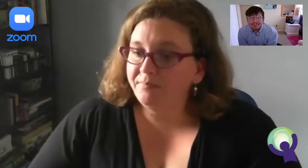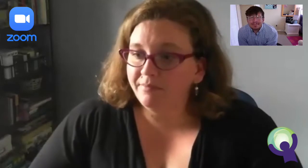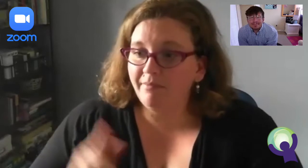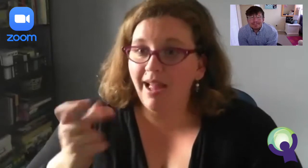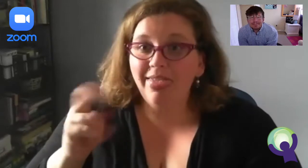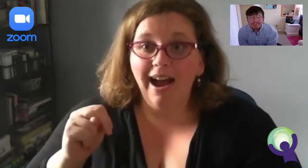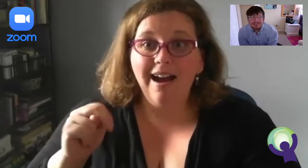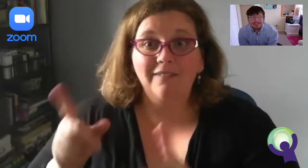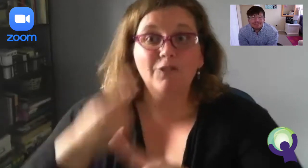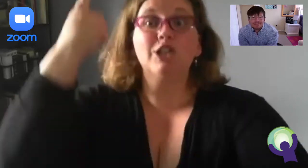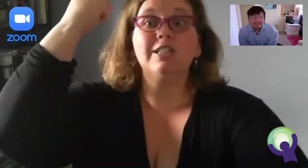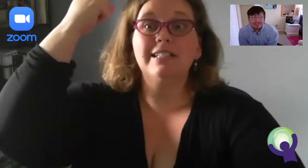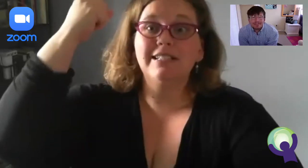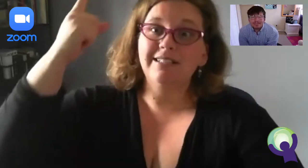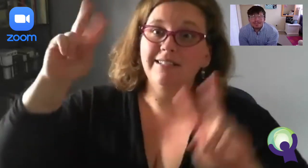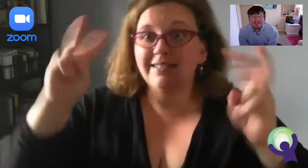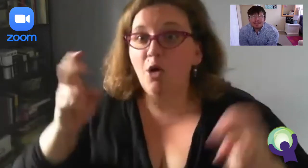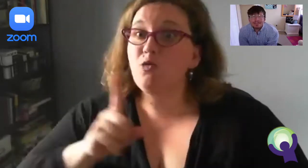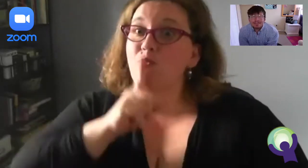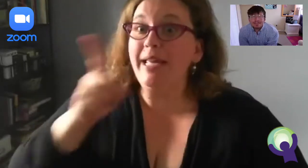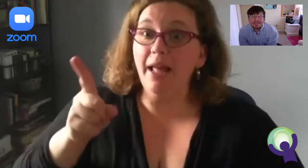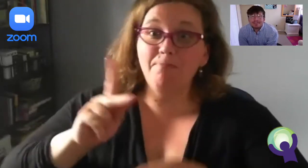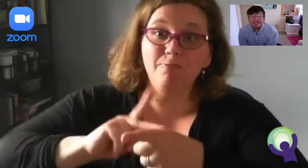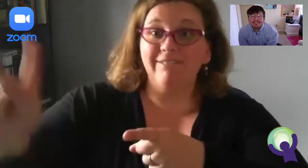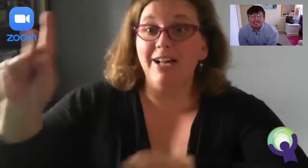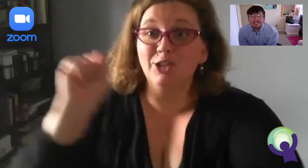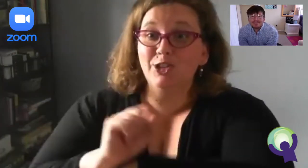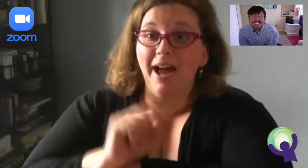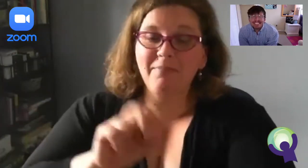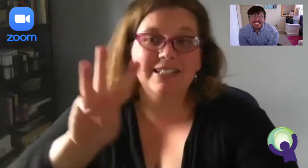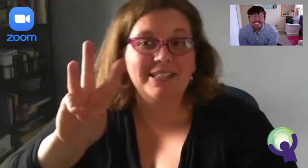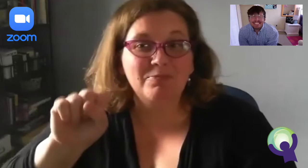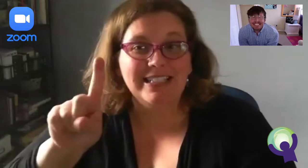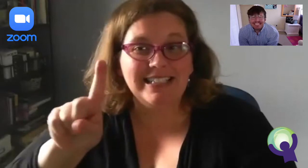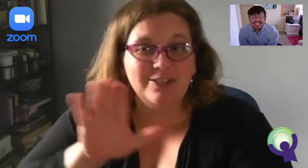psychologist there. Then the first real professional job I had